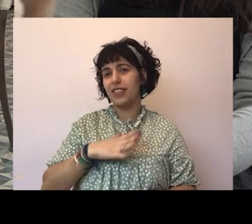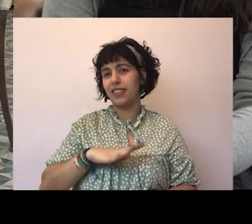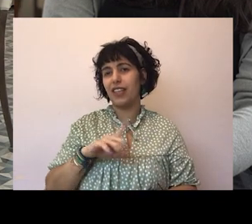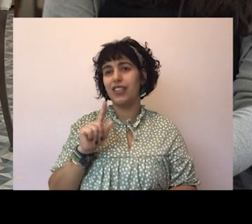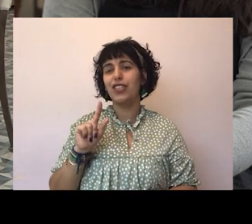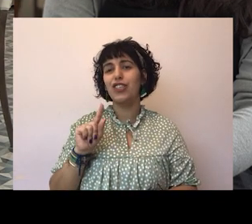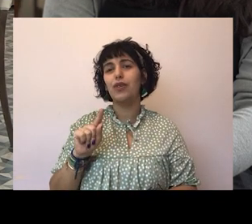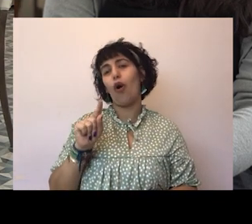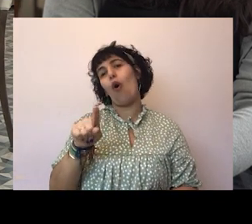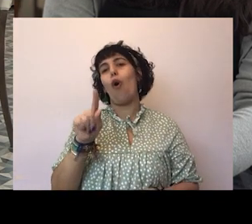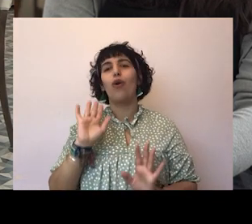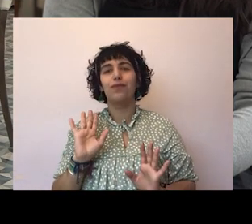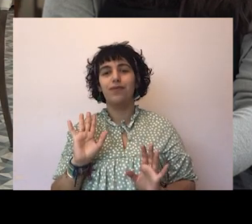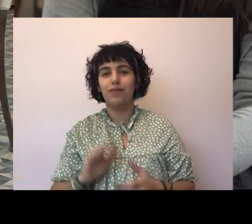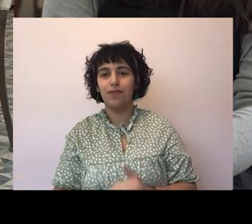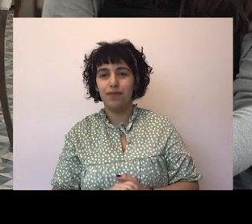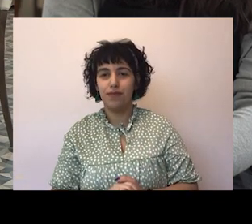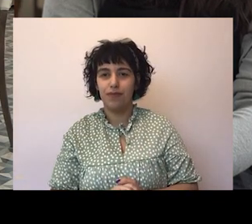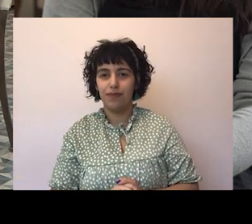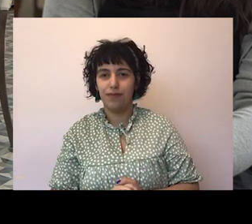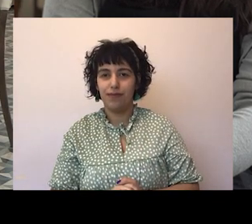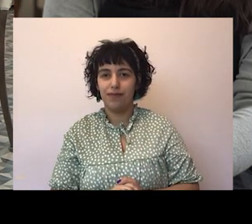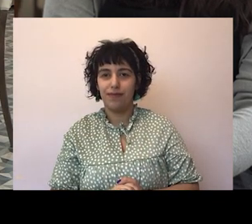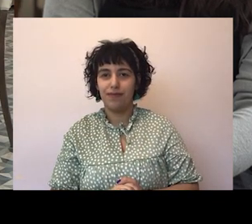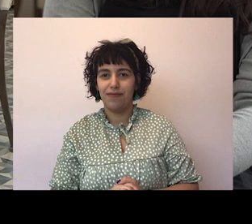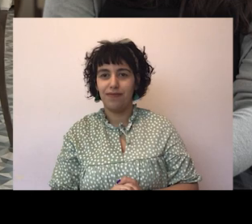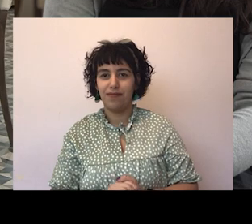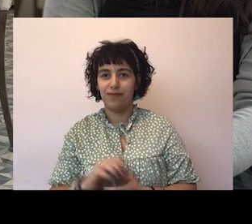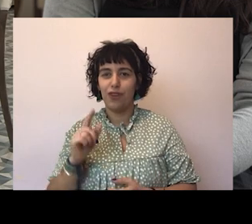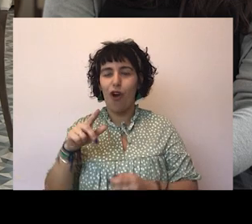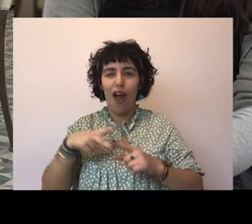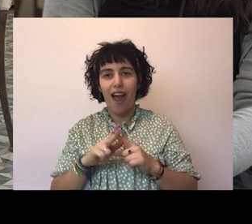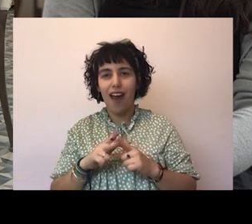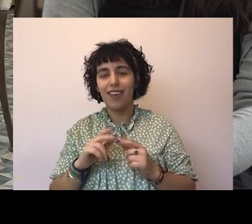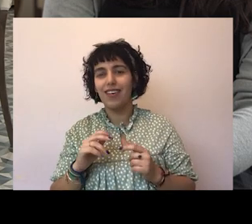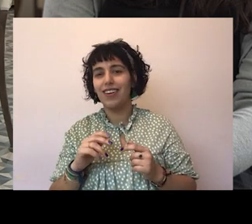he sees women make-up on sharp, angular face line